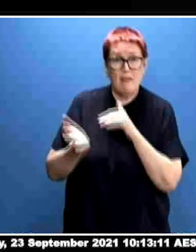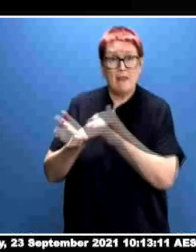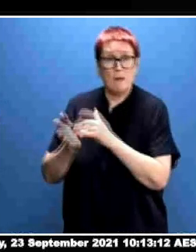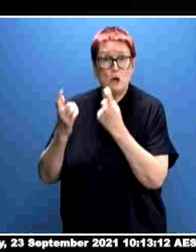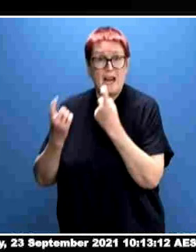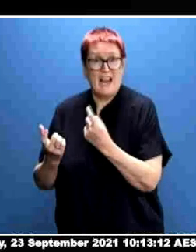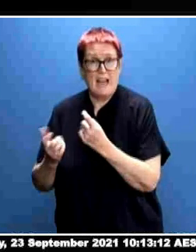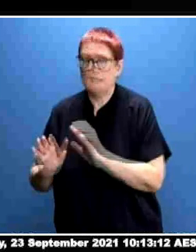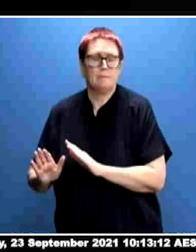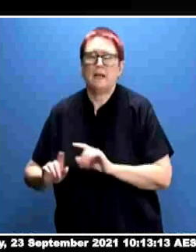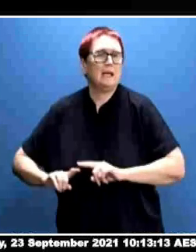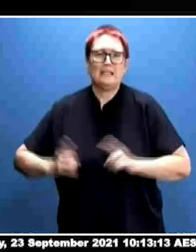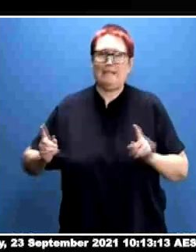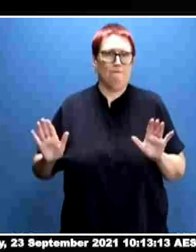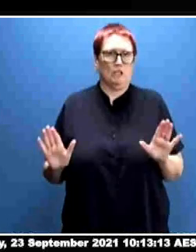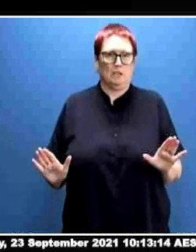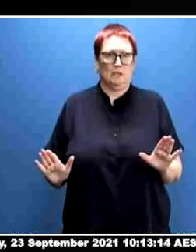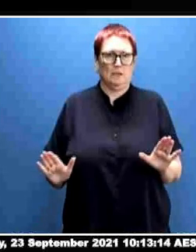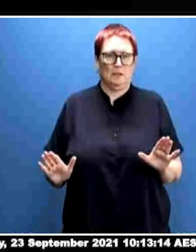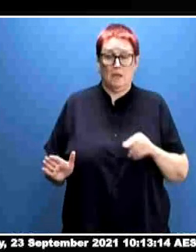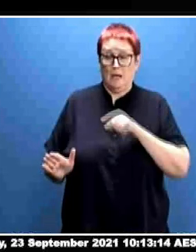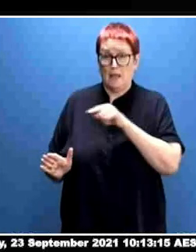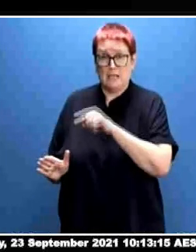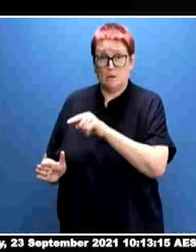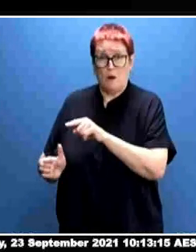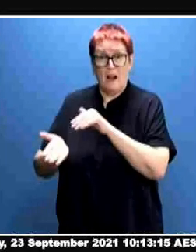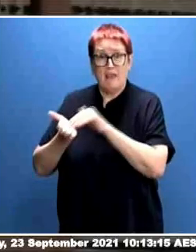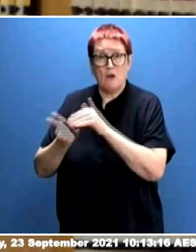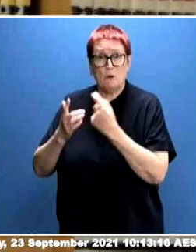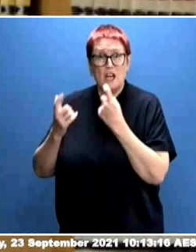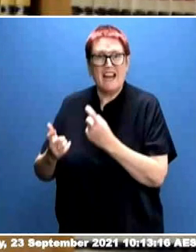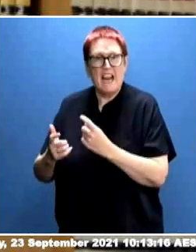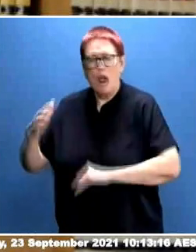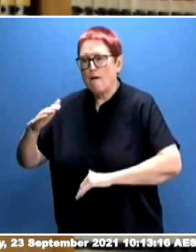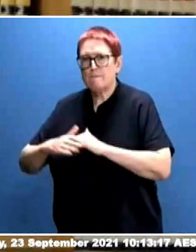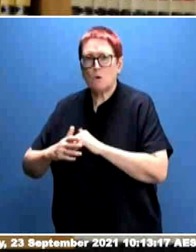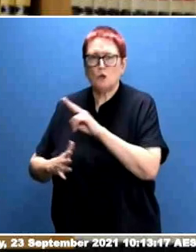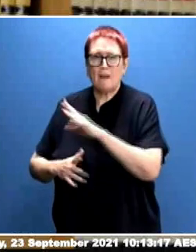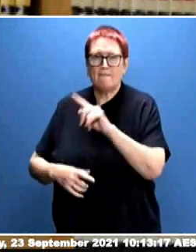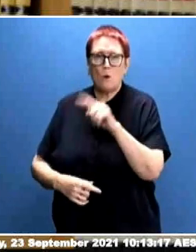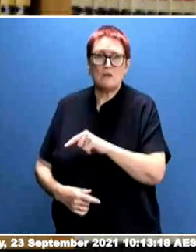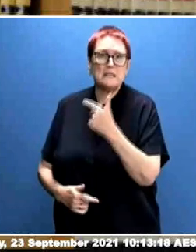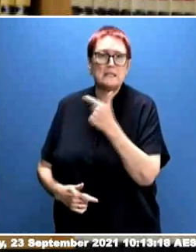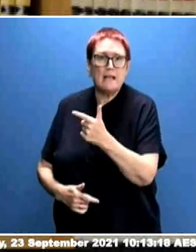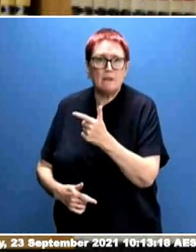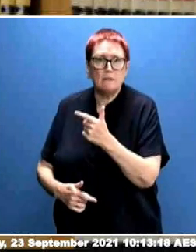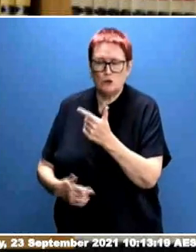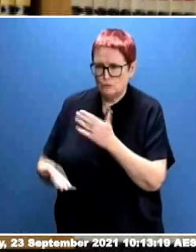which would be a misunderstanding. Therapeutic care is about a 24/7 approach in everything that we do in response to a child and their needs.